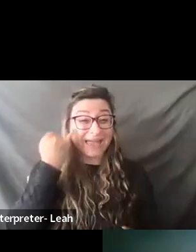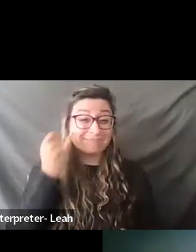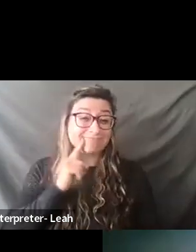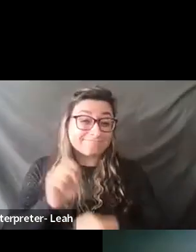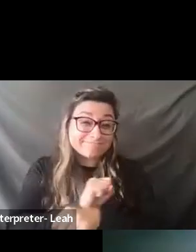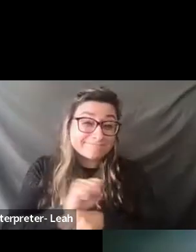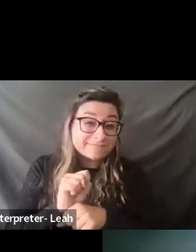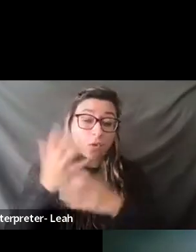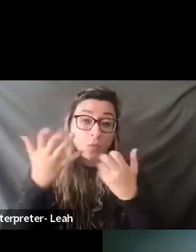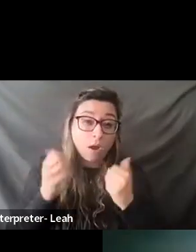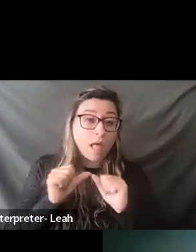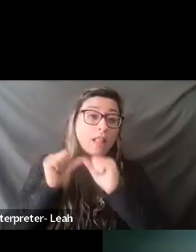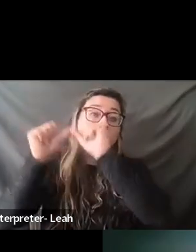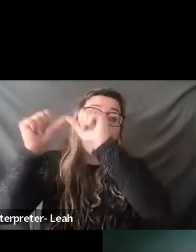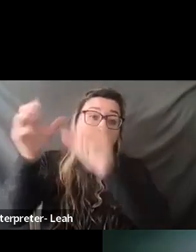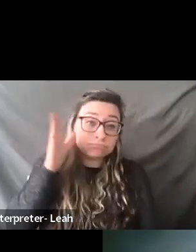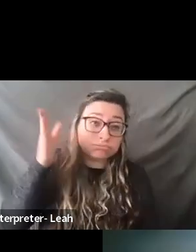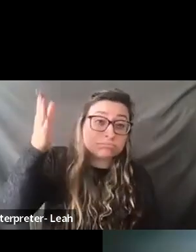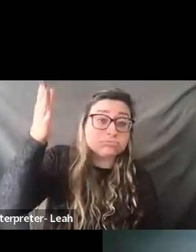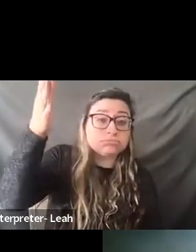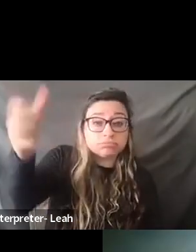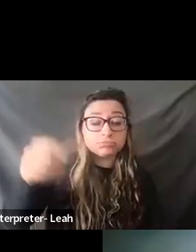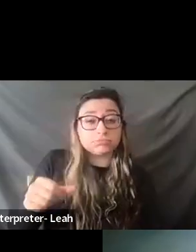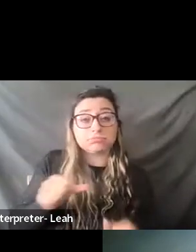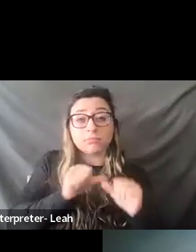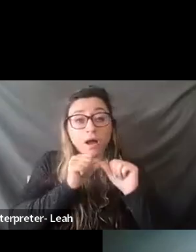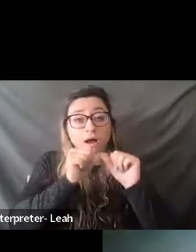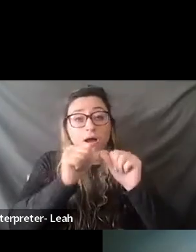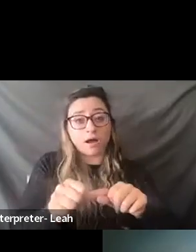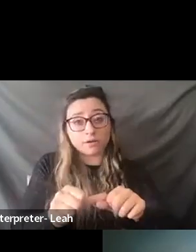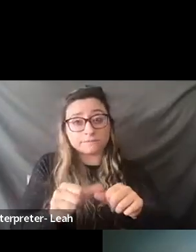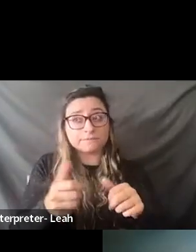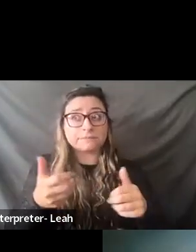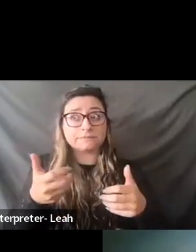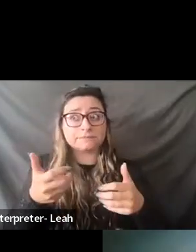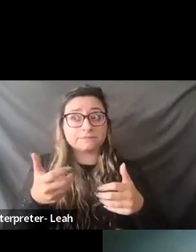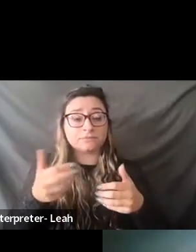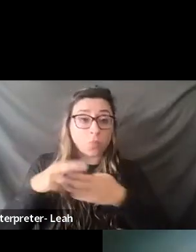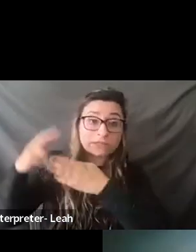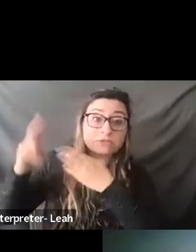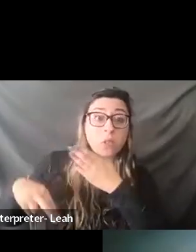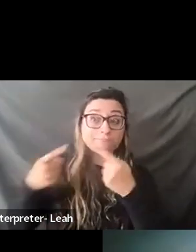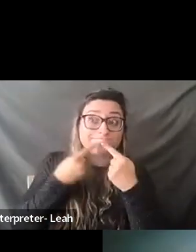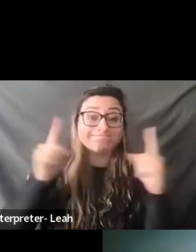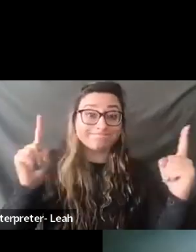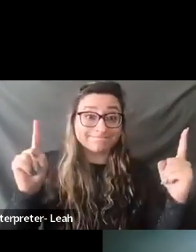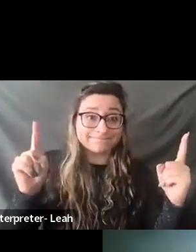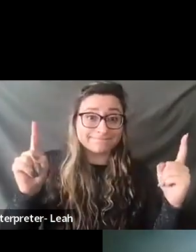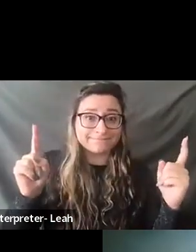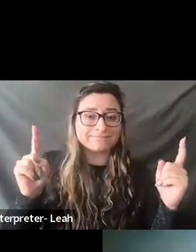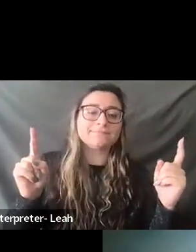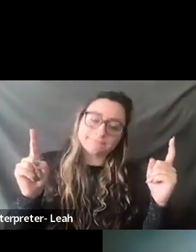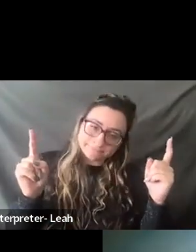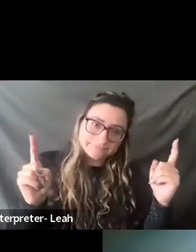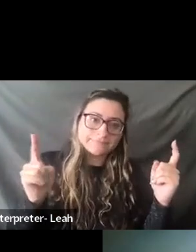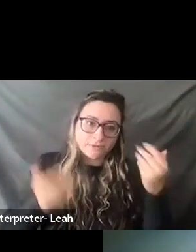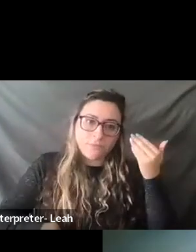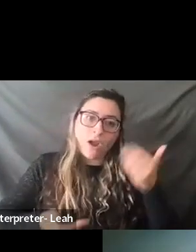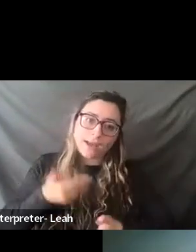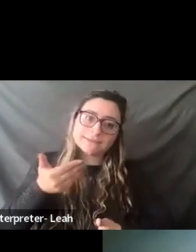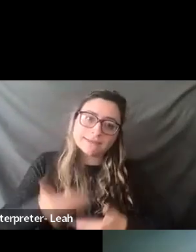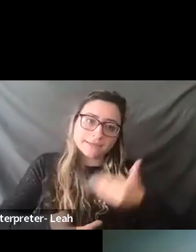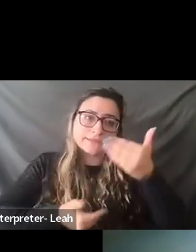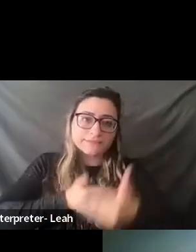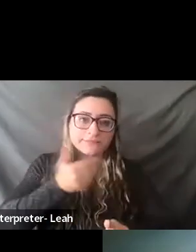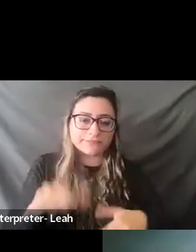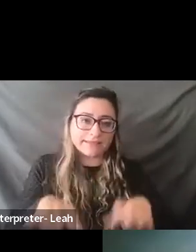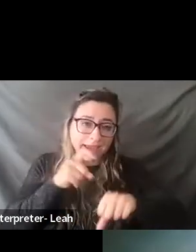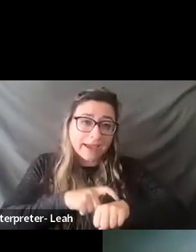I was raised by an army officer that, you know, you did things and you did them now.